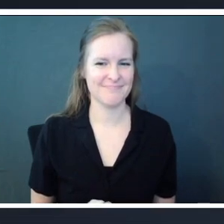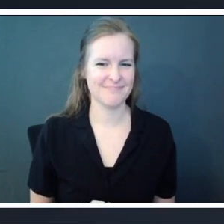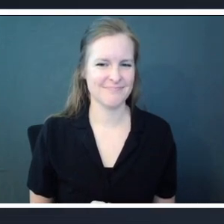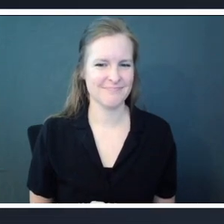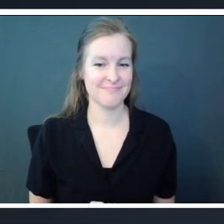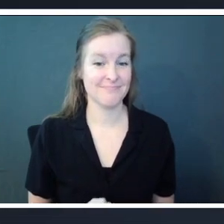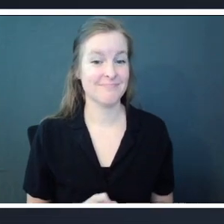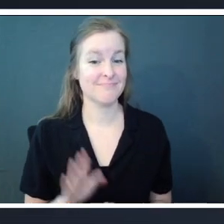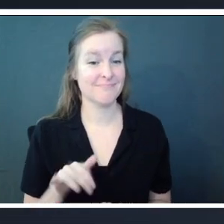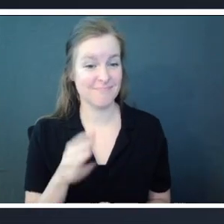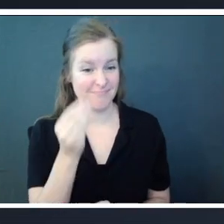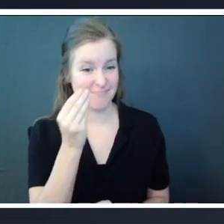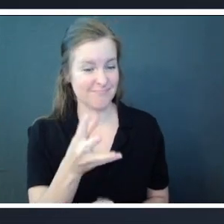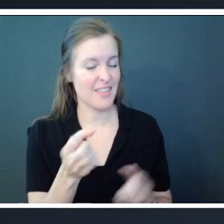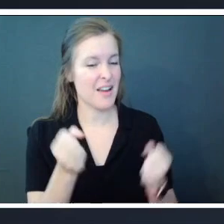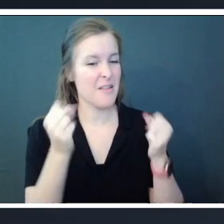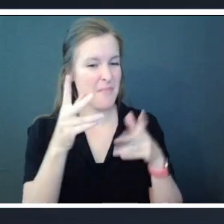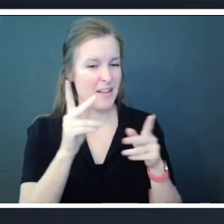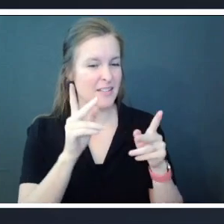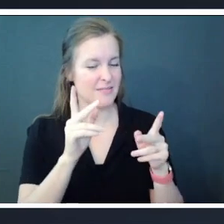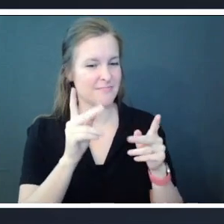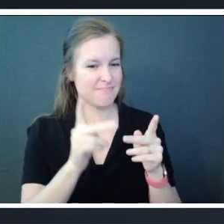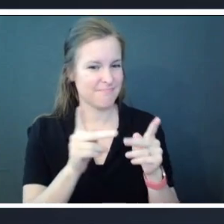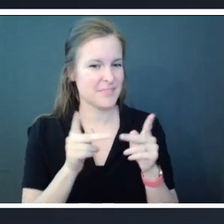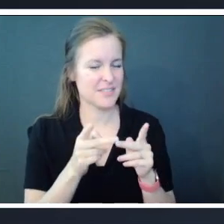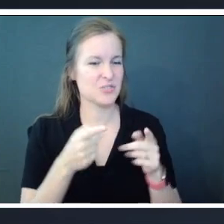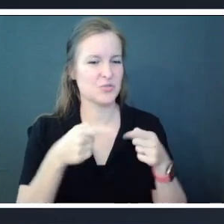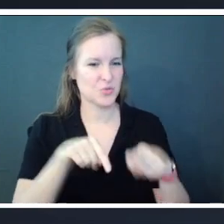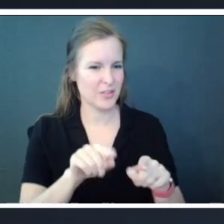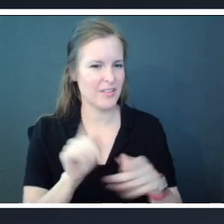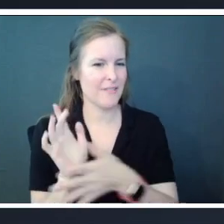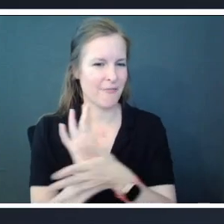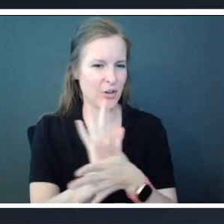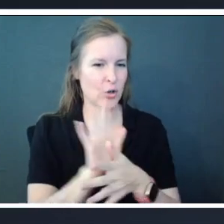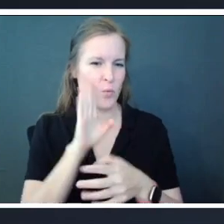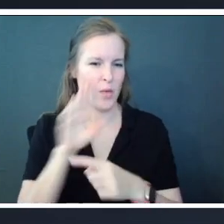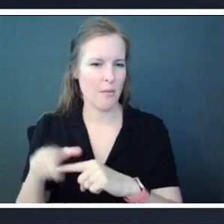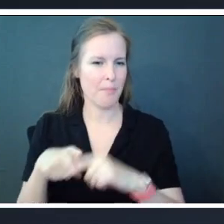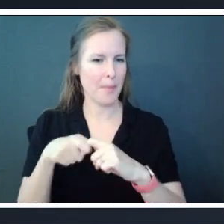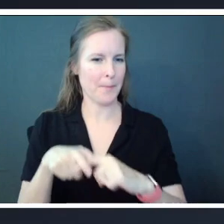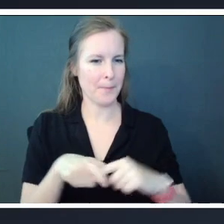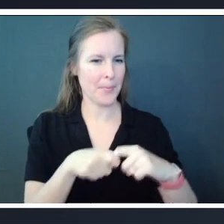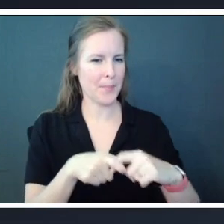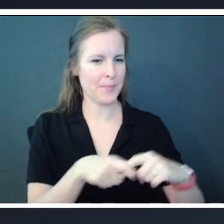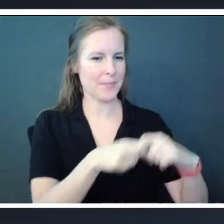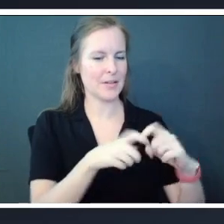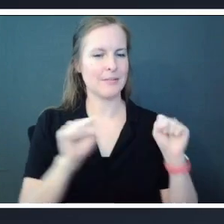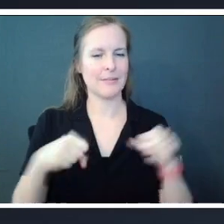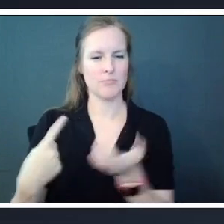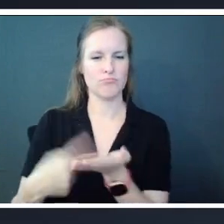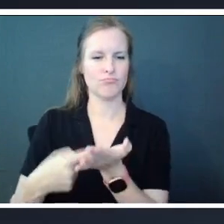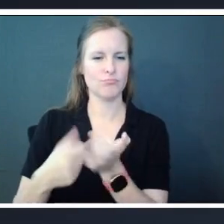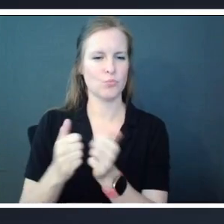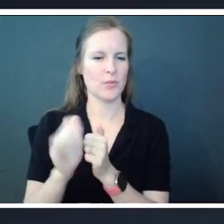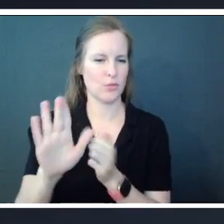asks a question and gives time for you to be able to talk to your students about it.